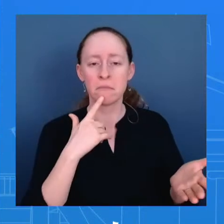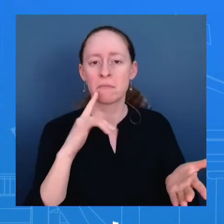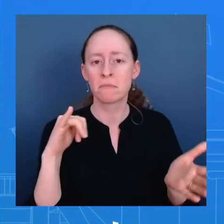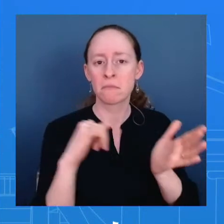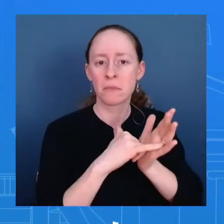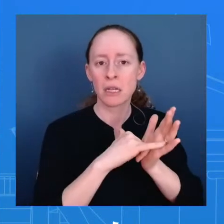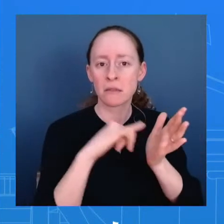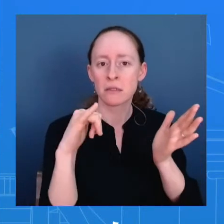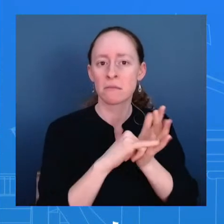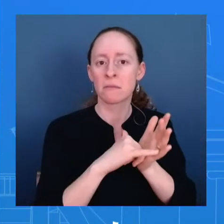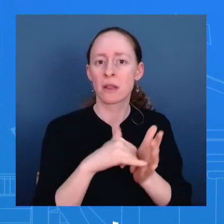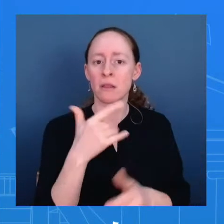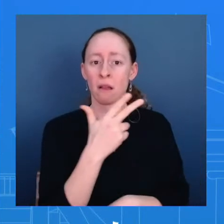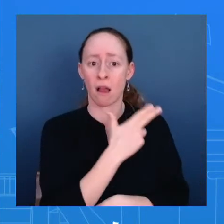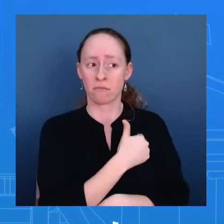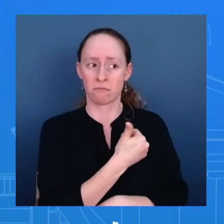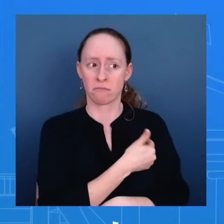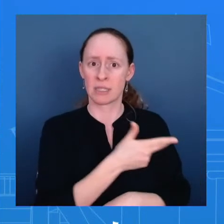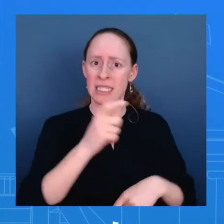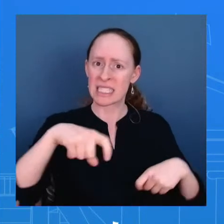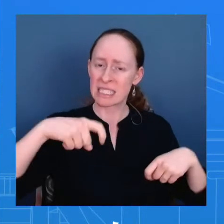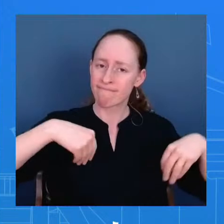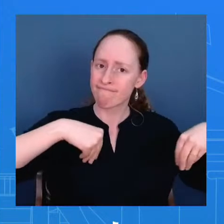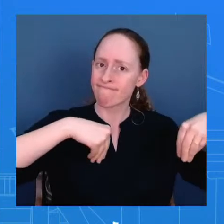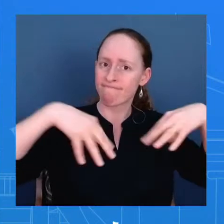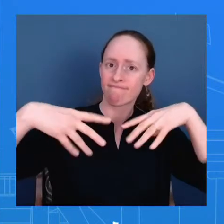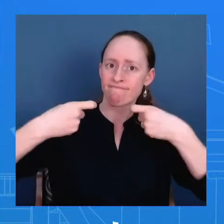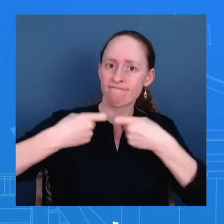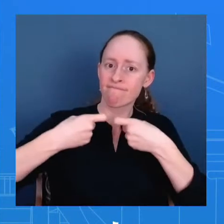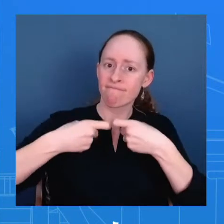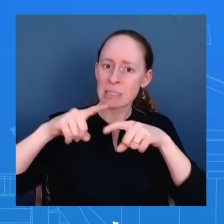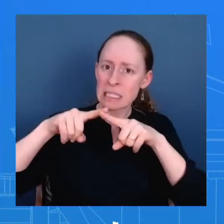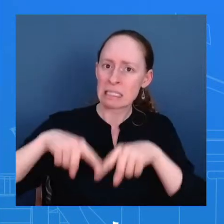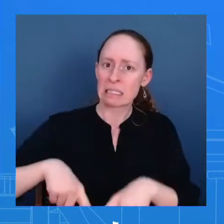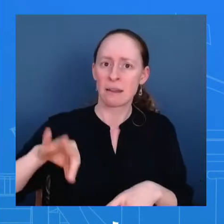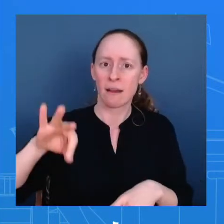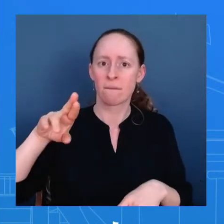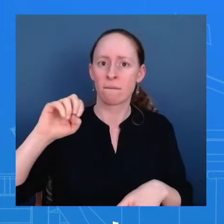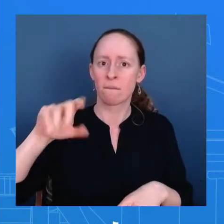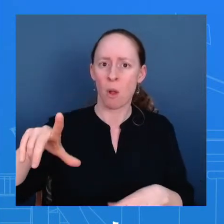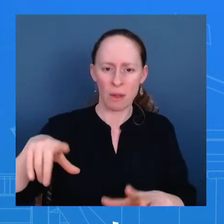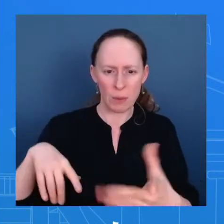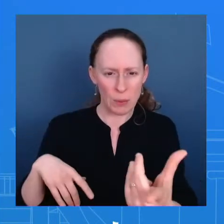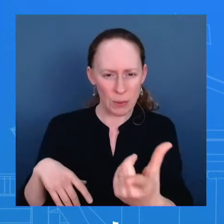is leading to push the Israelis to allow fuel in? Ms. Jean-Pierre: So, as you know, the pier is in place, which is very important.